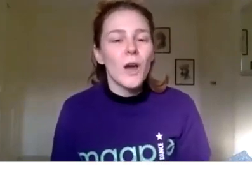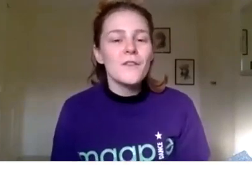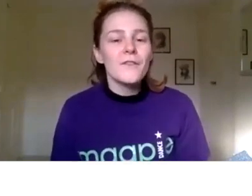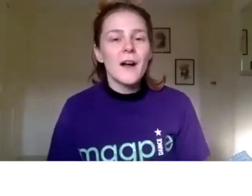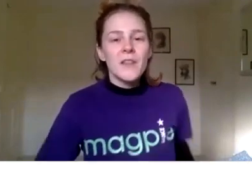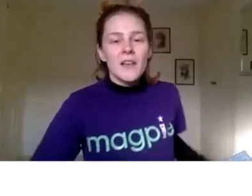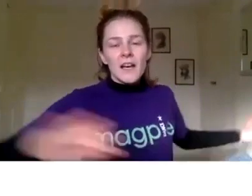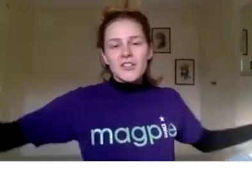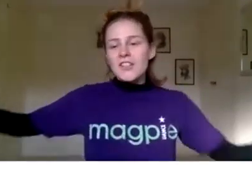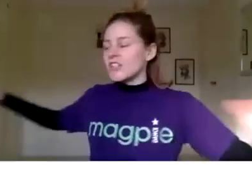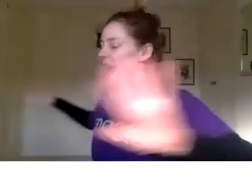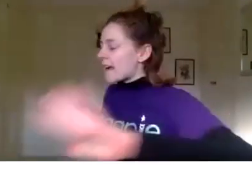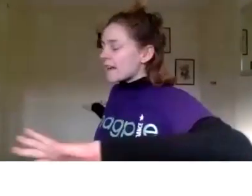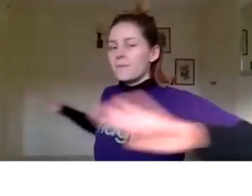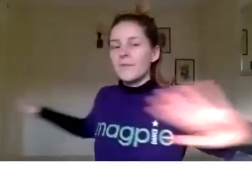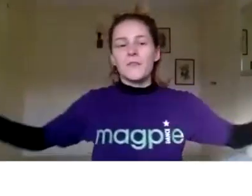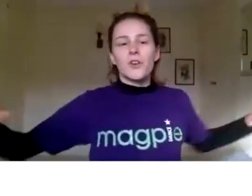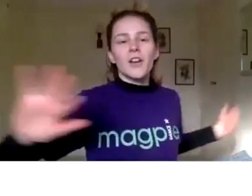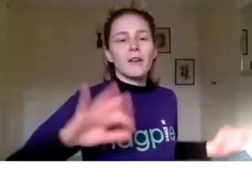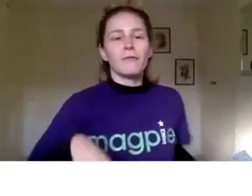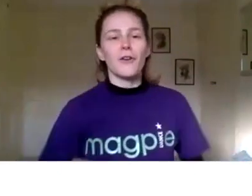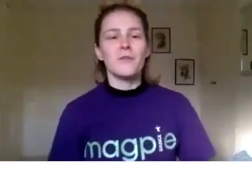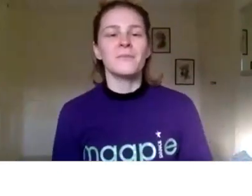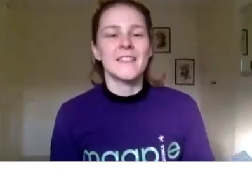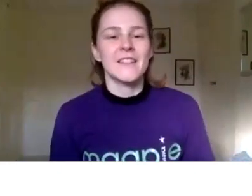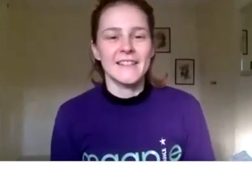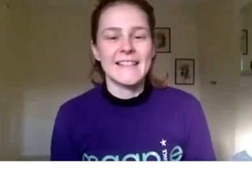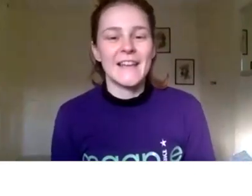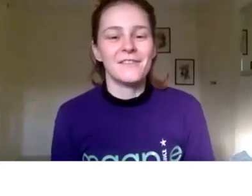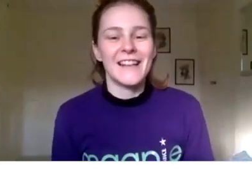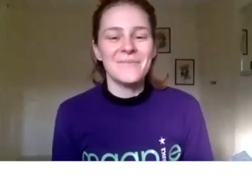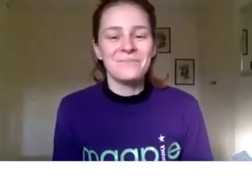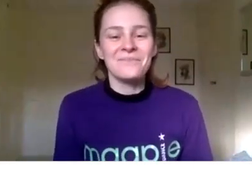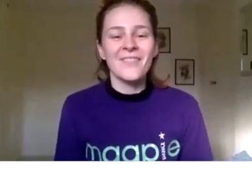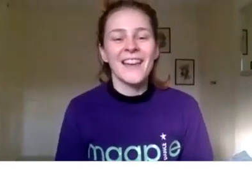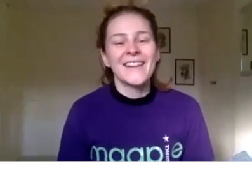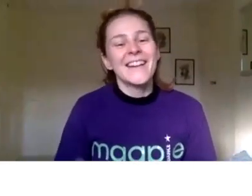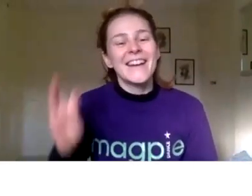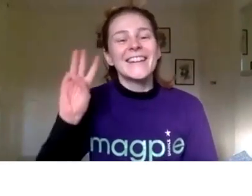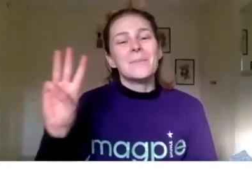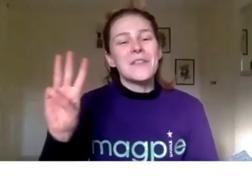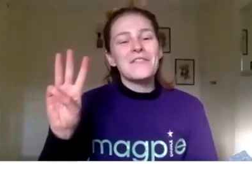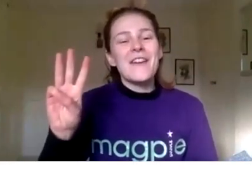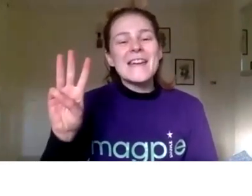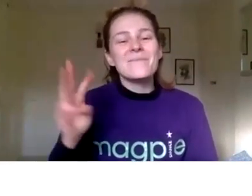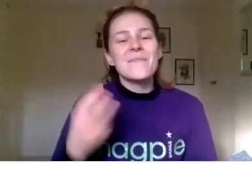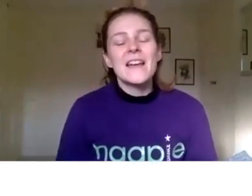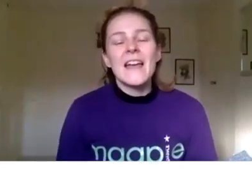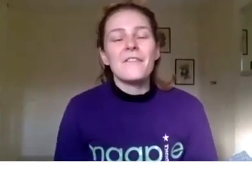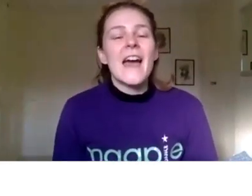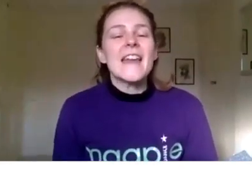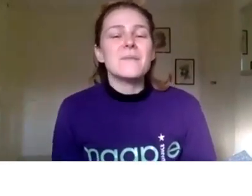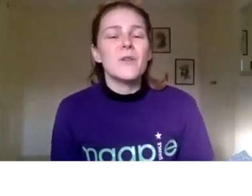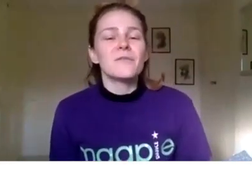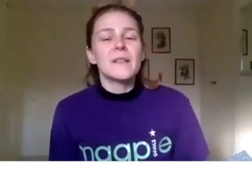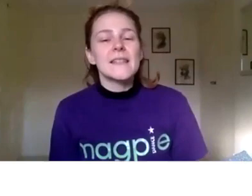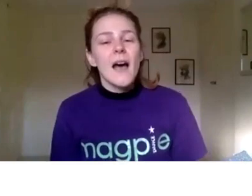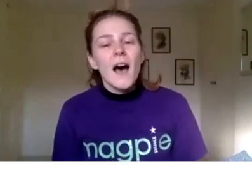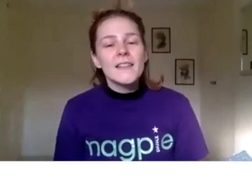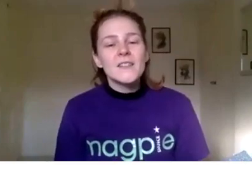over and just check that you've got enough room to dance safely number three if any movements hurt or